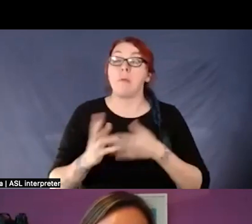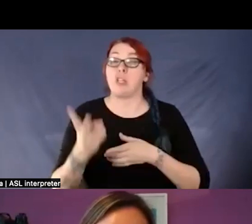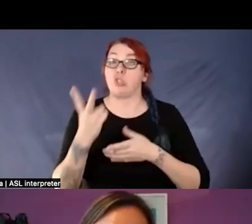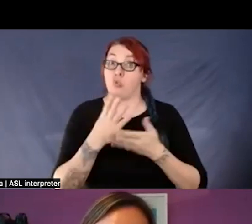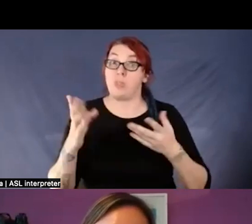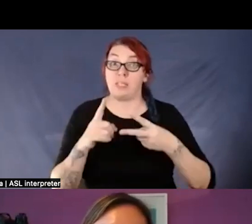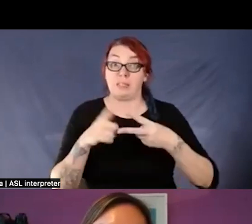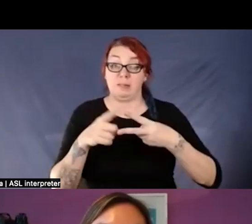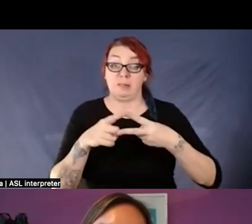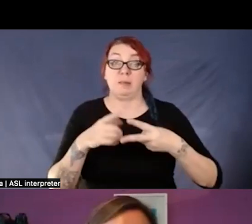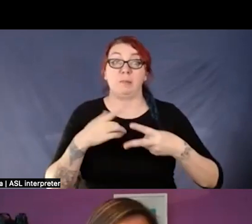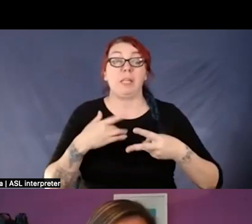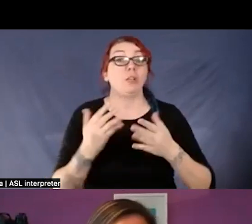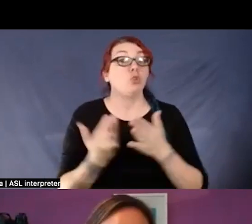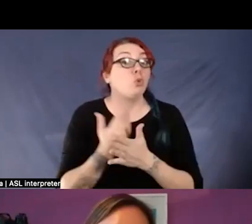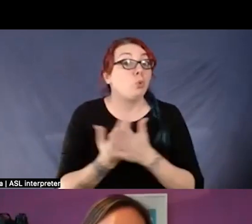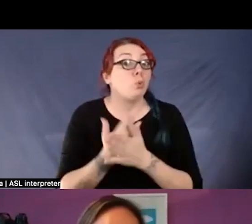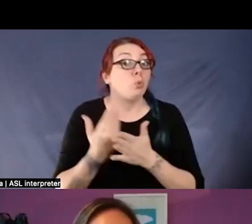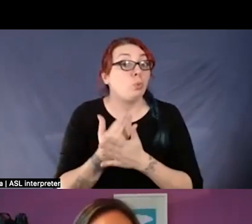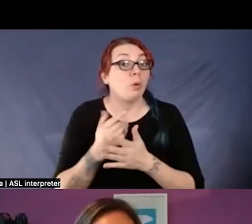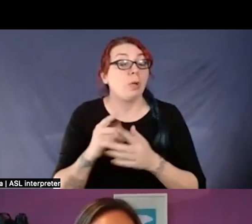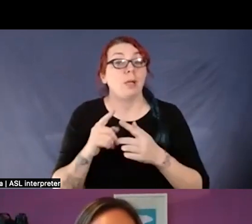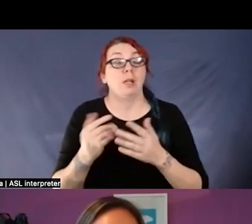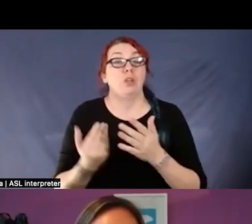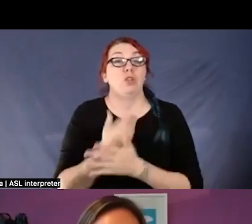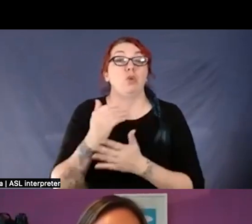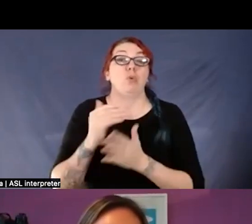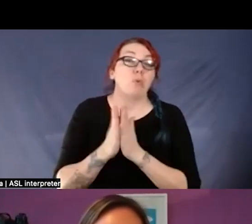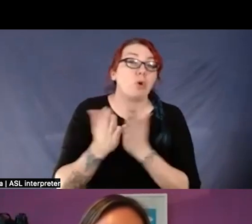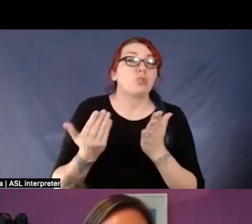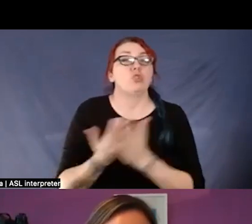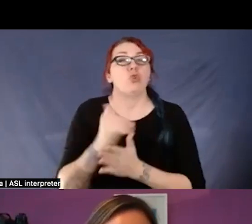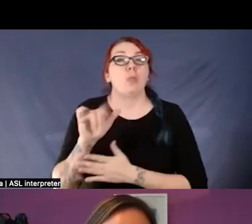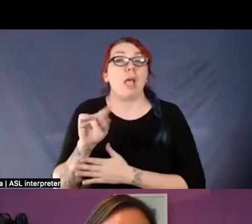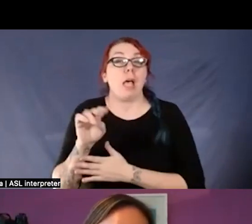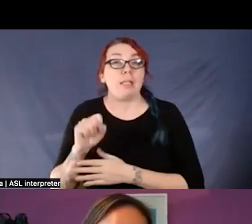lines and staff and organising sales conference three times a year for our staff and the